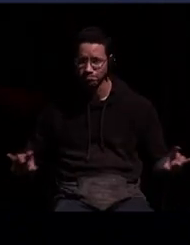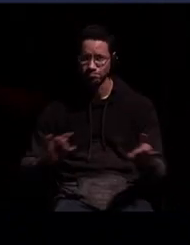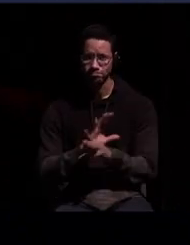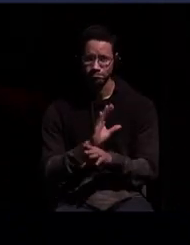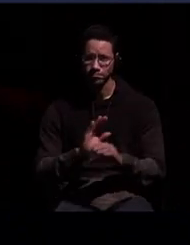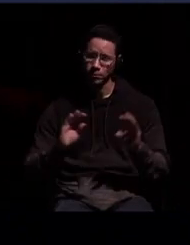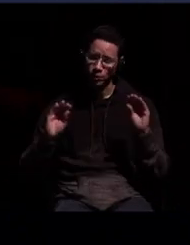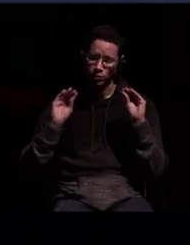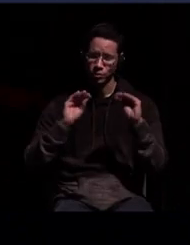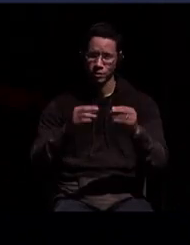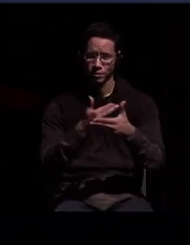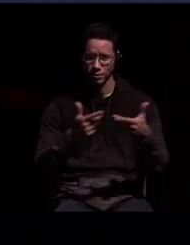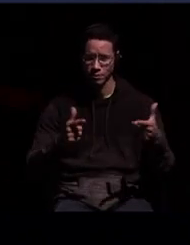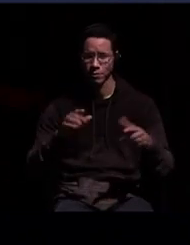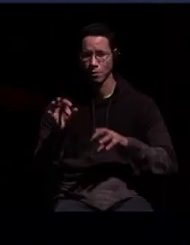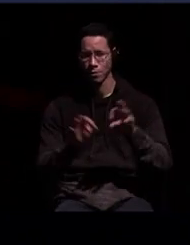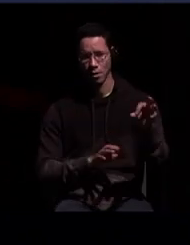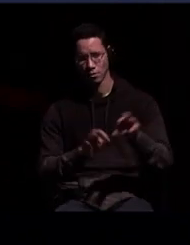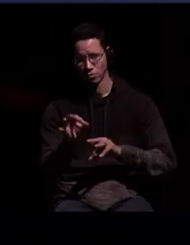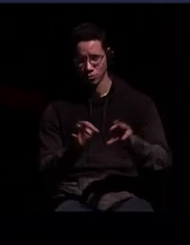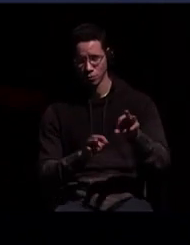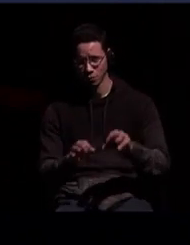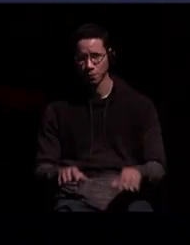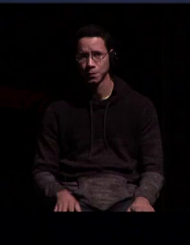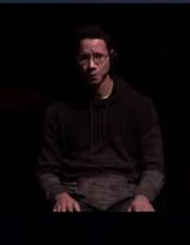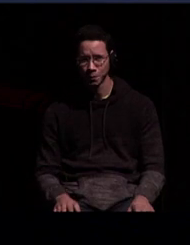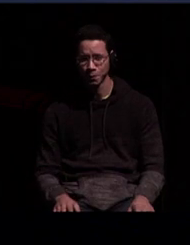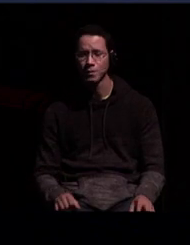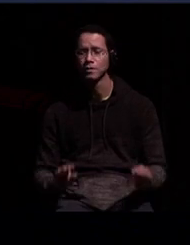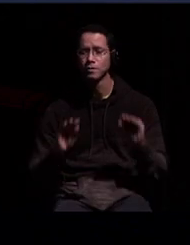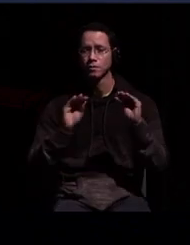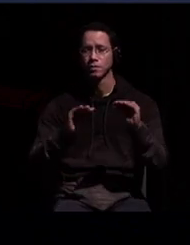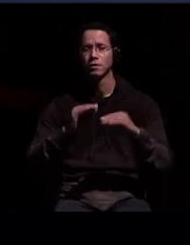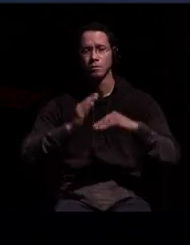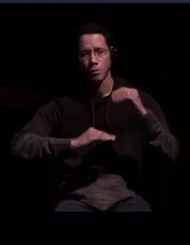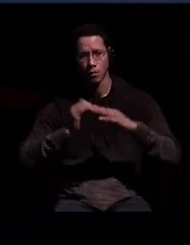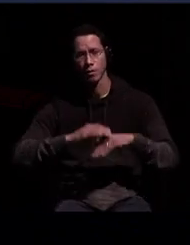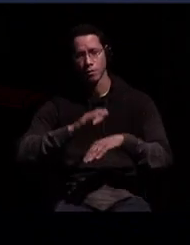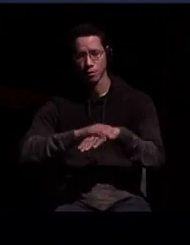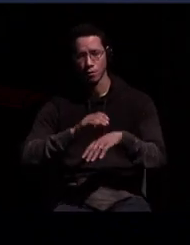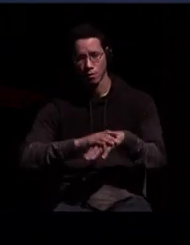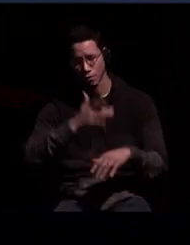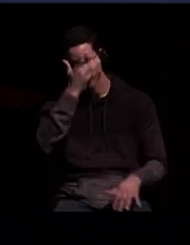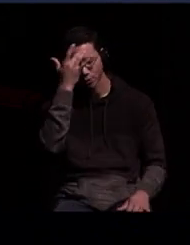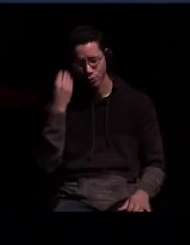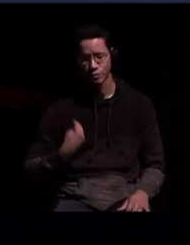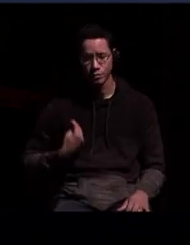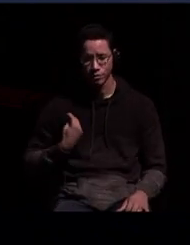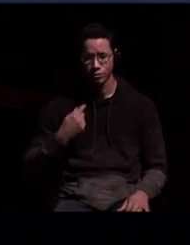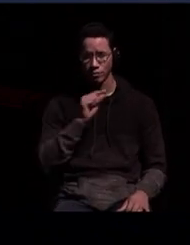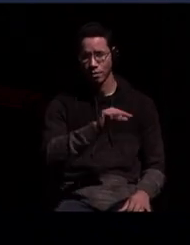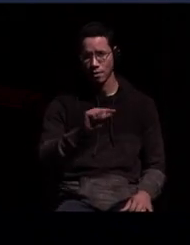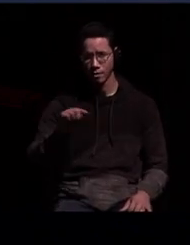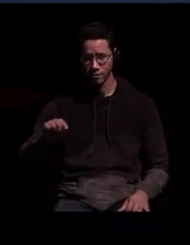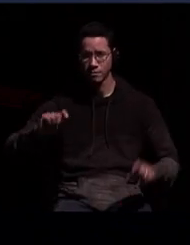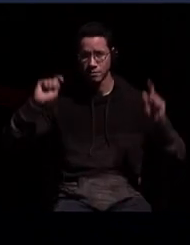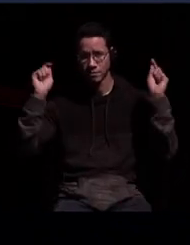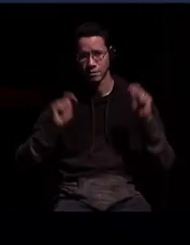The plan is being implemented by the local population, and it may be also seen as a self-management strategy and tourism policy.